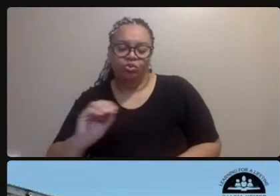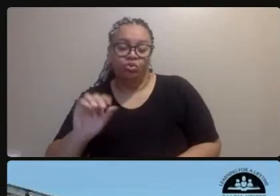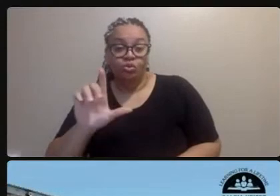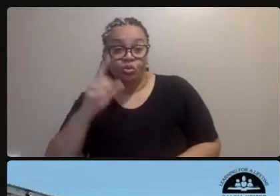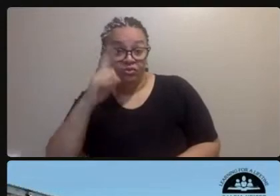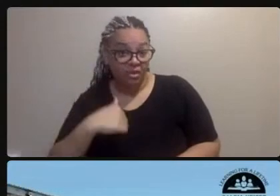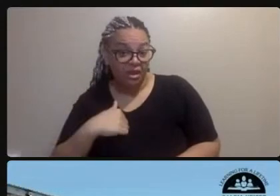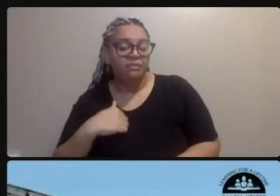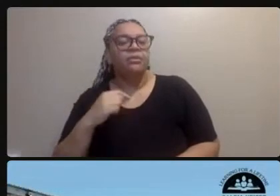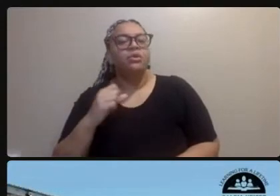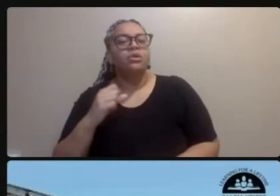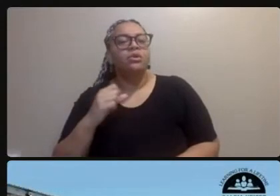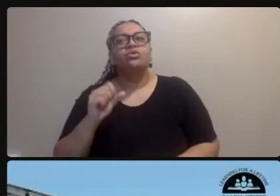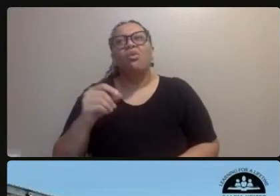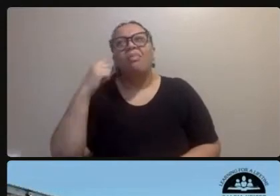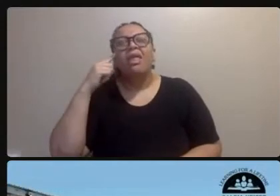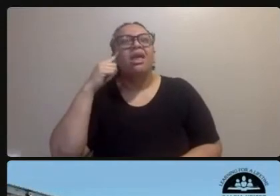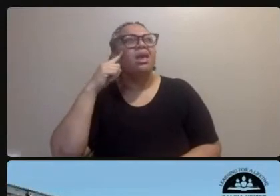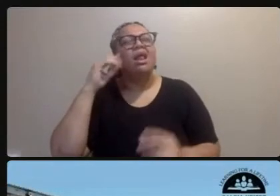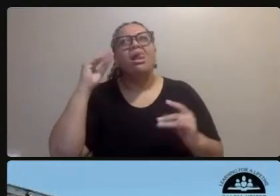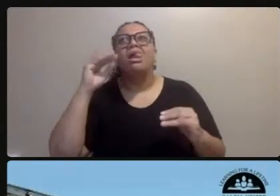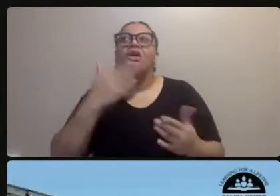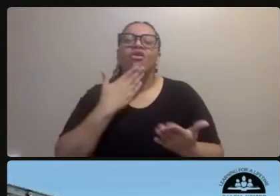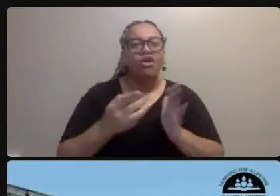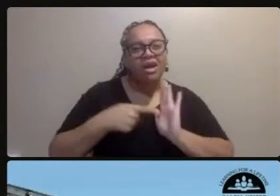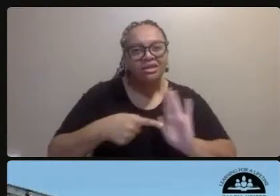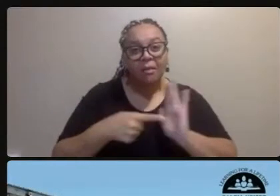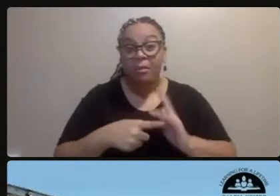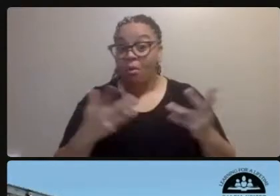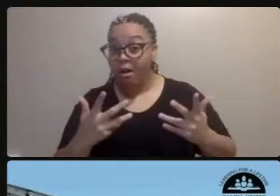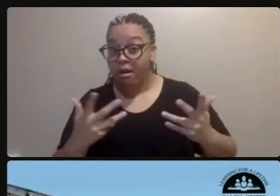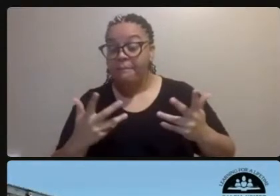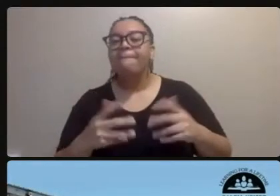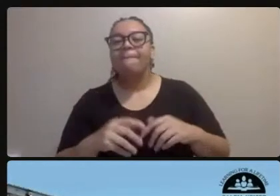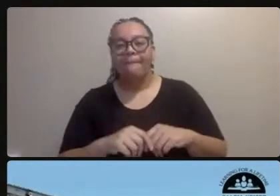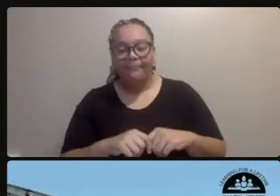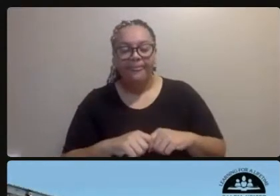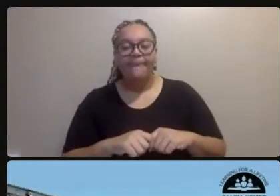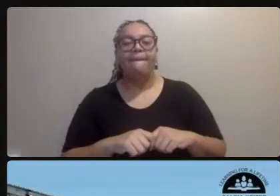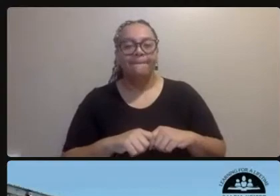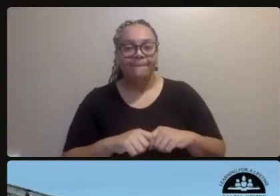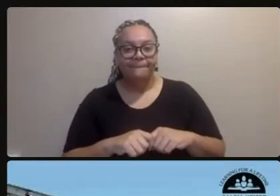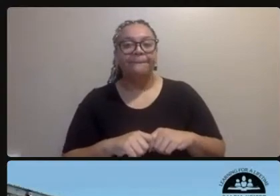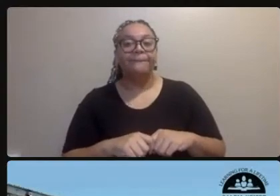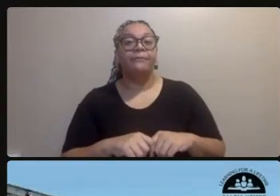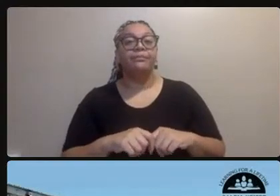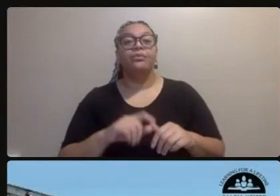IT'S A TOOL IT'S NOT THE END